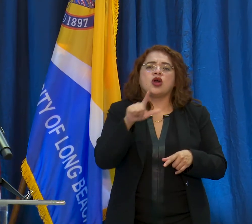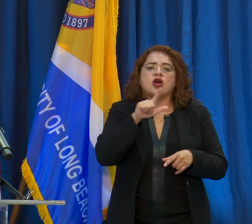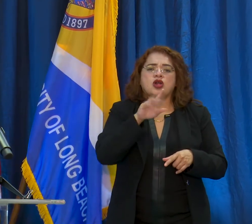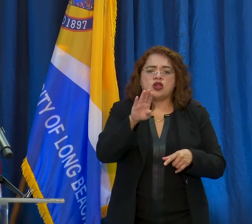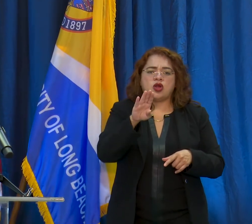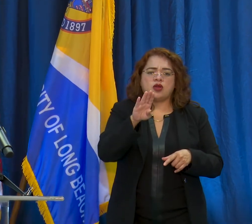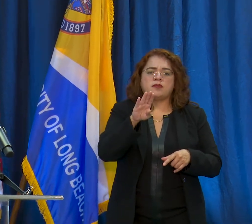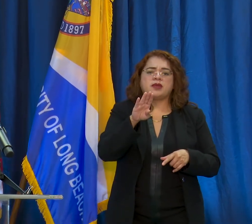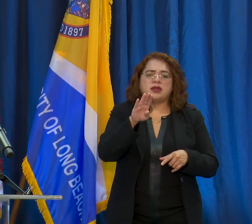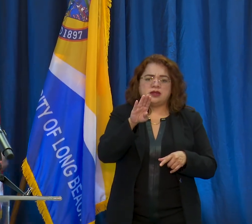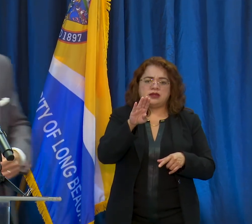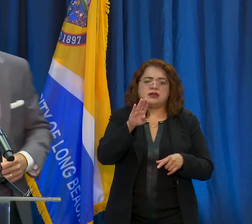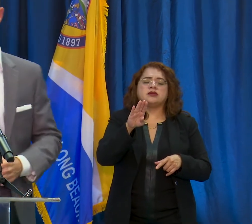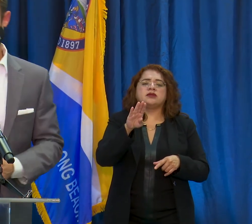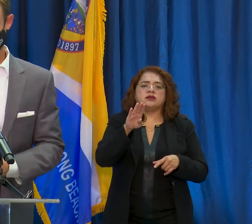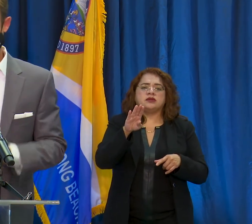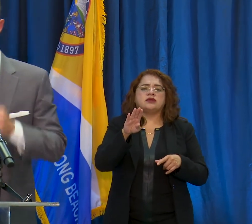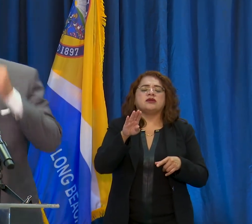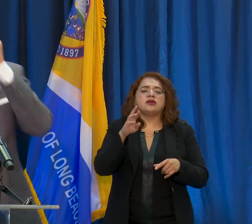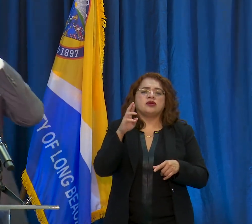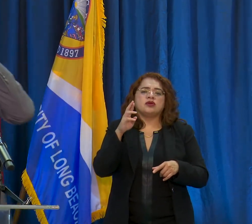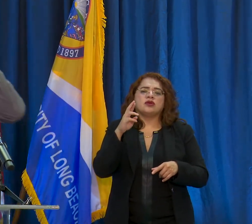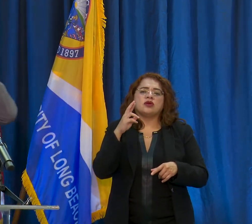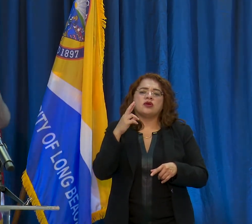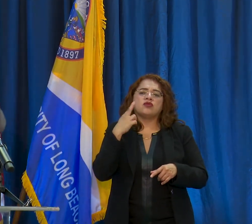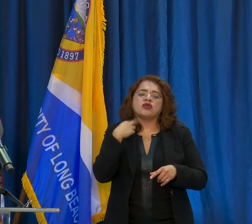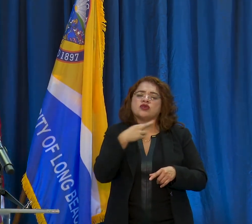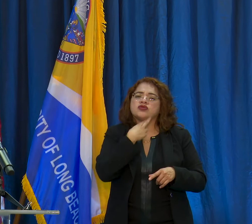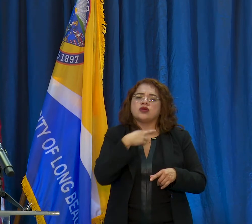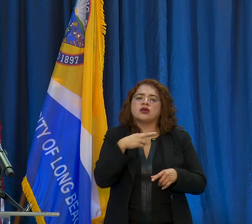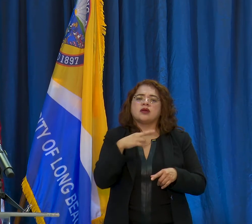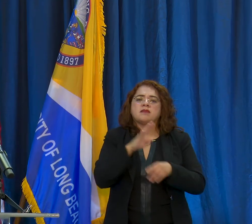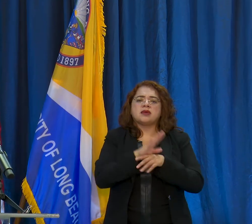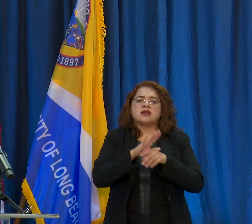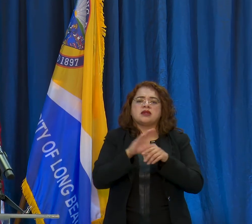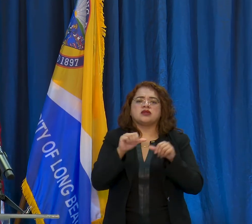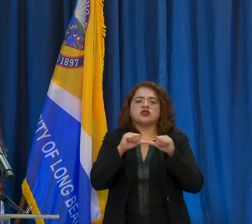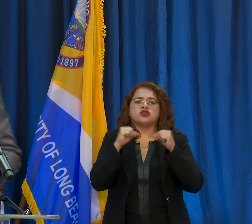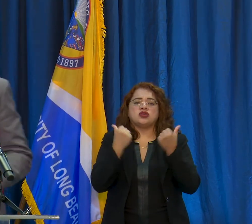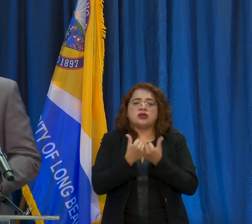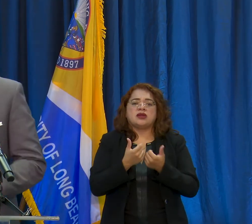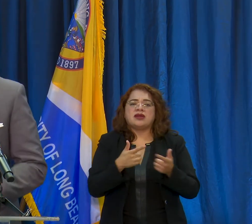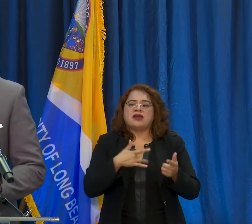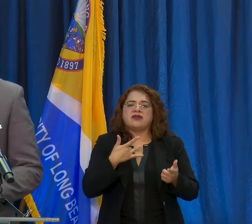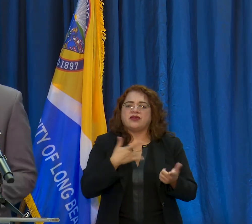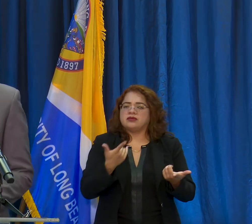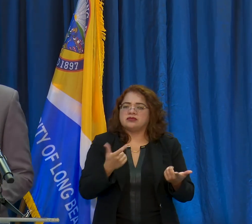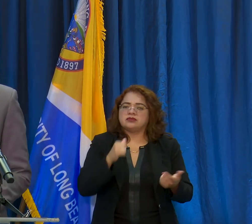chapter of the California Restaurant Association because they feel they don't have a powerful enough voice to address their